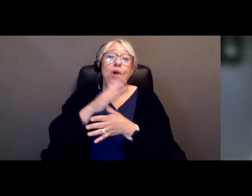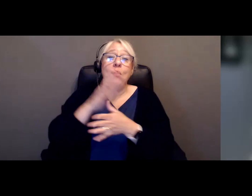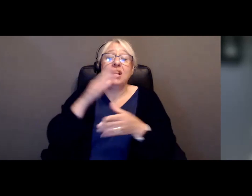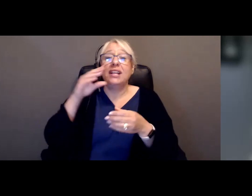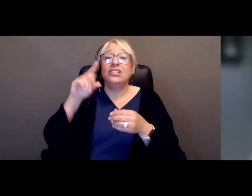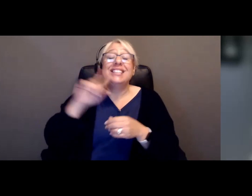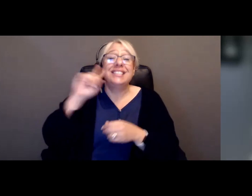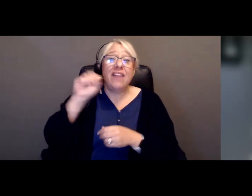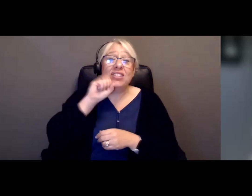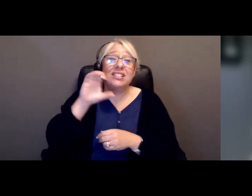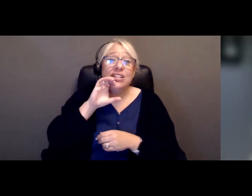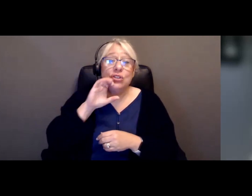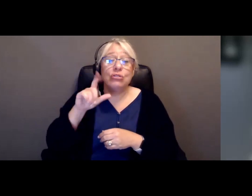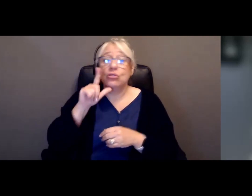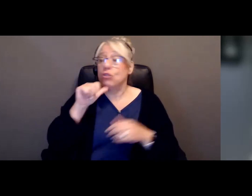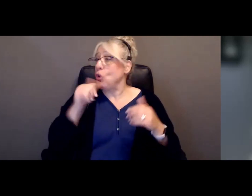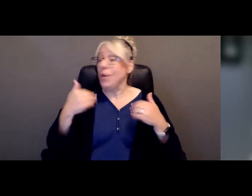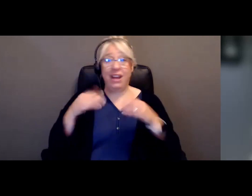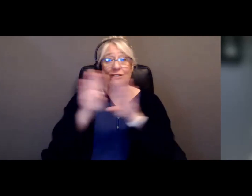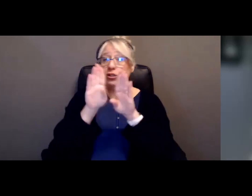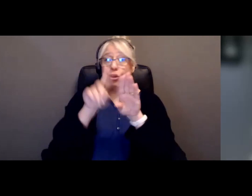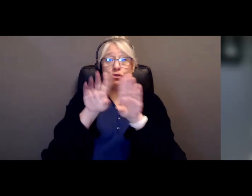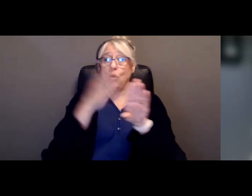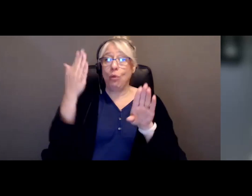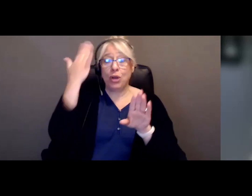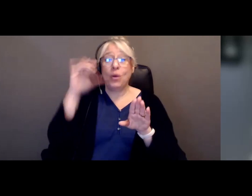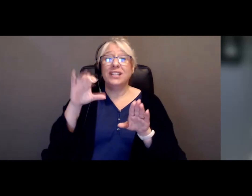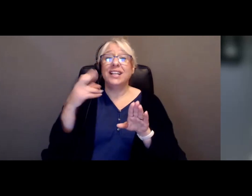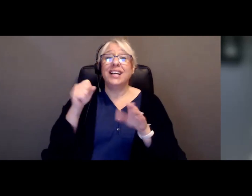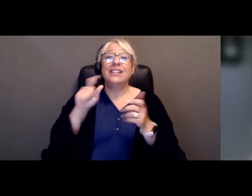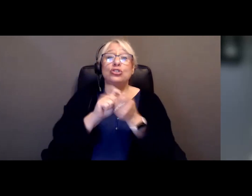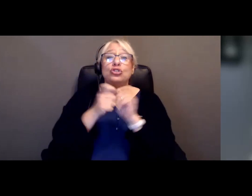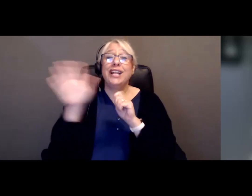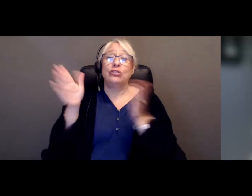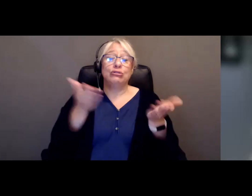a door to open because CHS has changed their service delivery. And that's fine. But they're